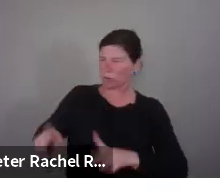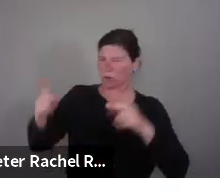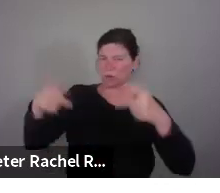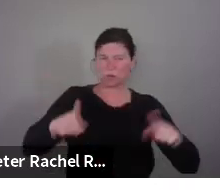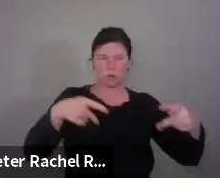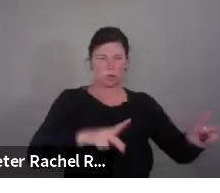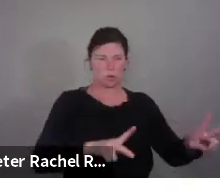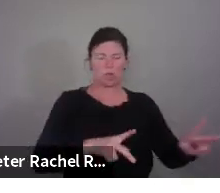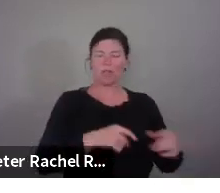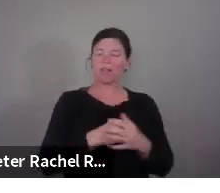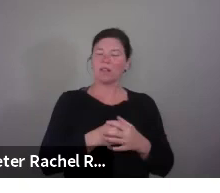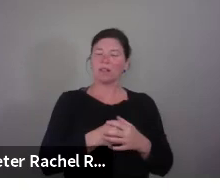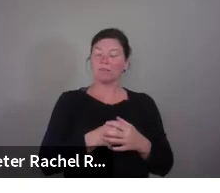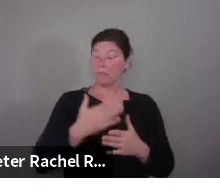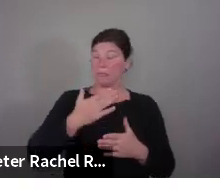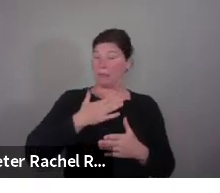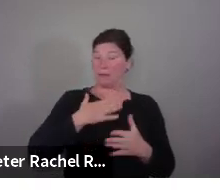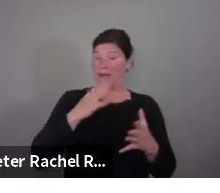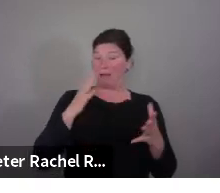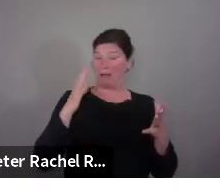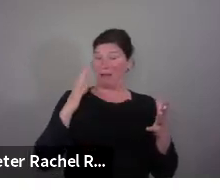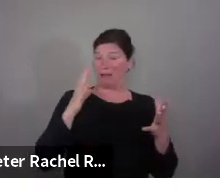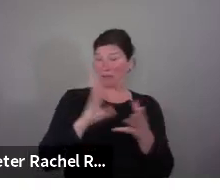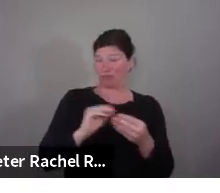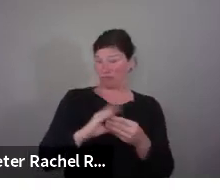Perfect. Thank you.